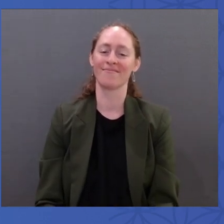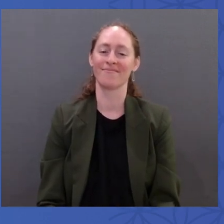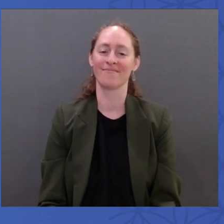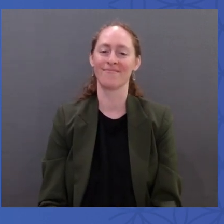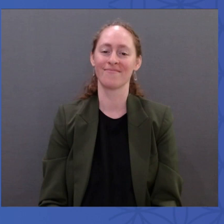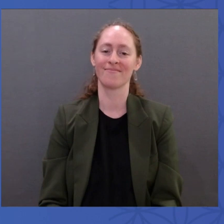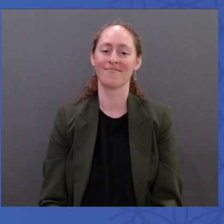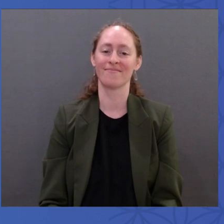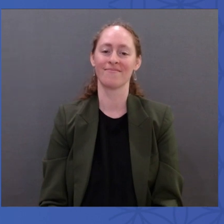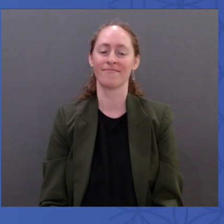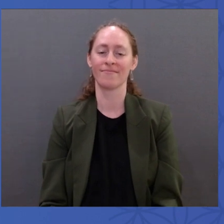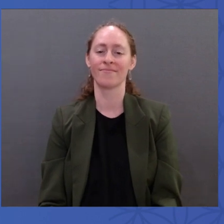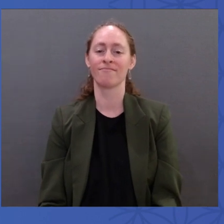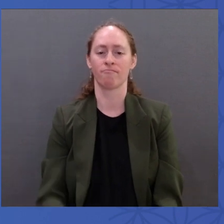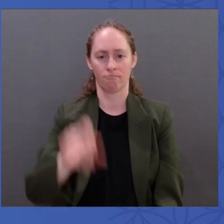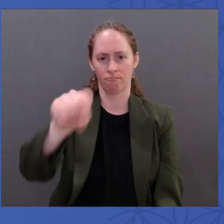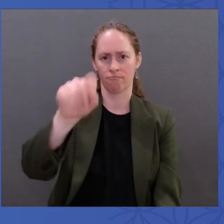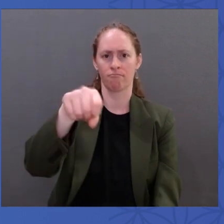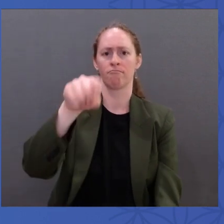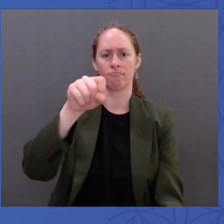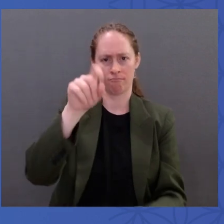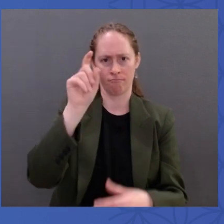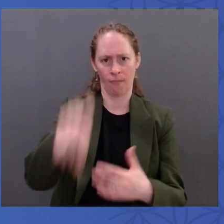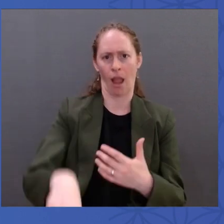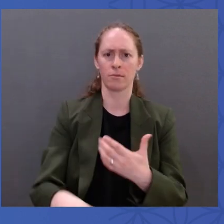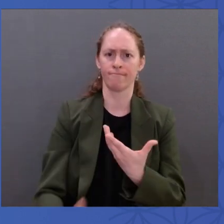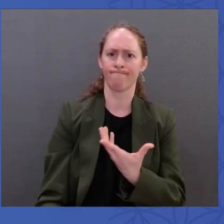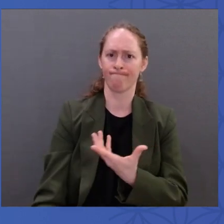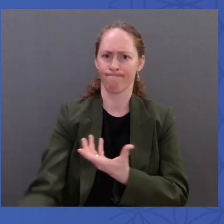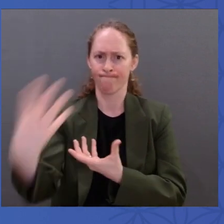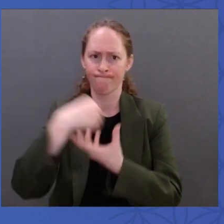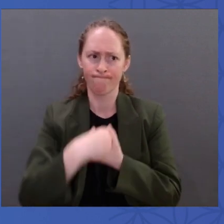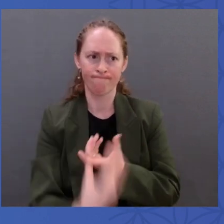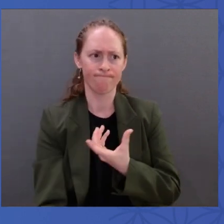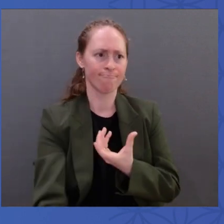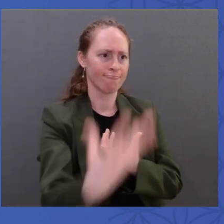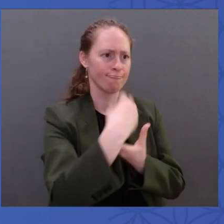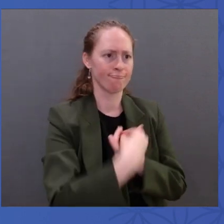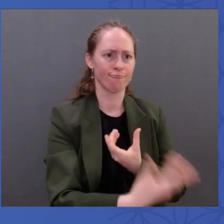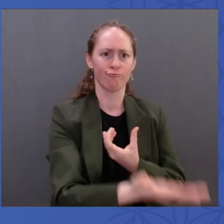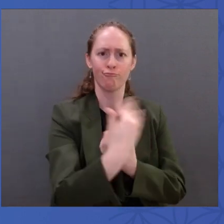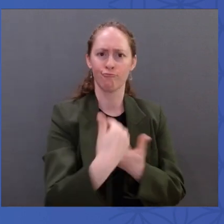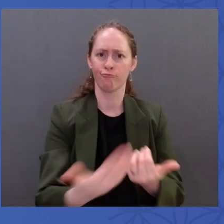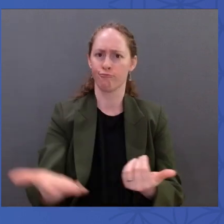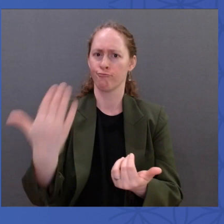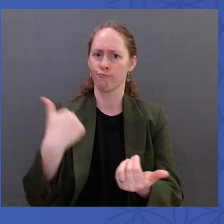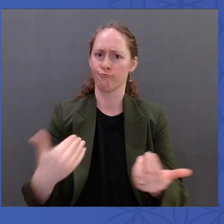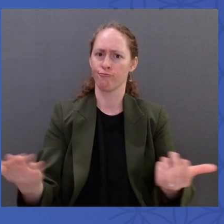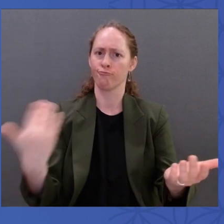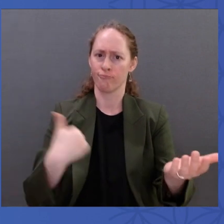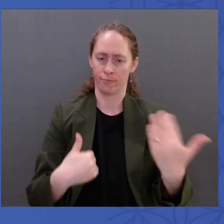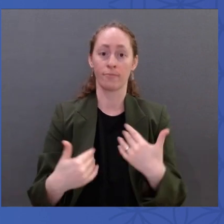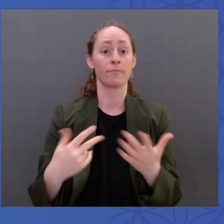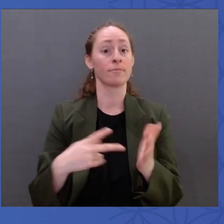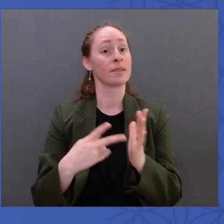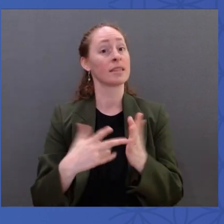Therefore, it is imperative to continue engaging all the ASEAN Member States in this initiative